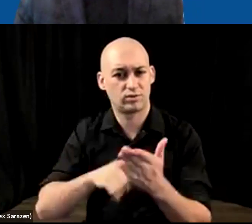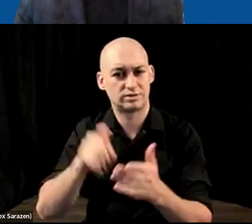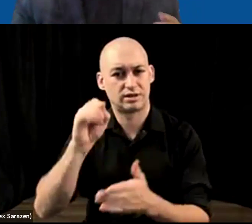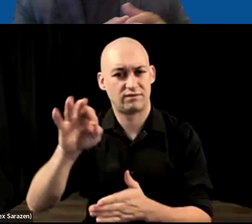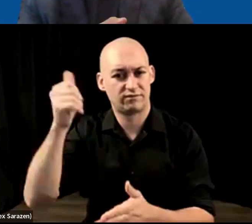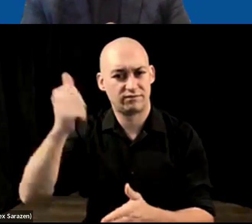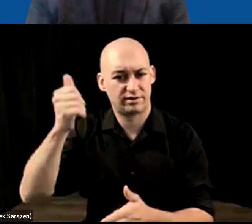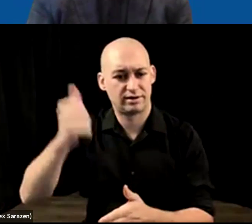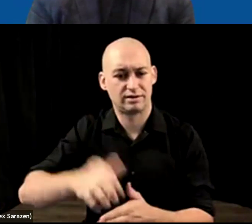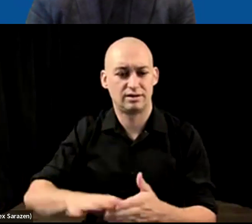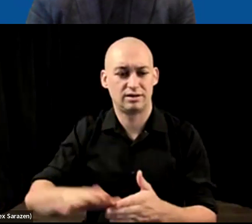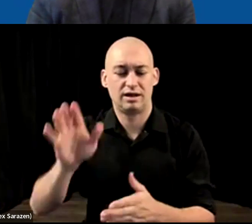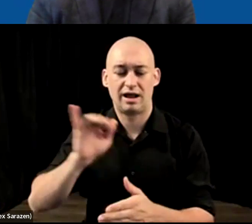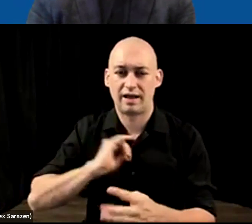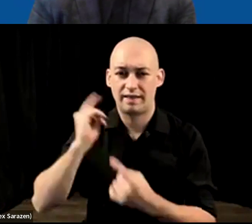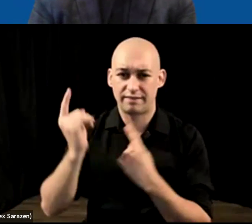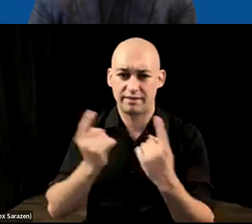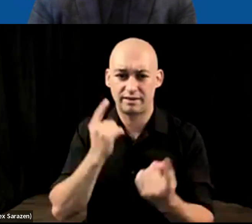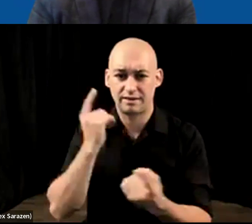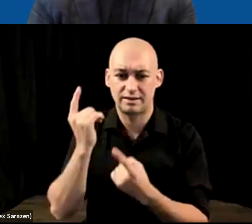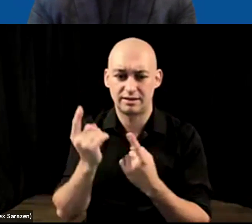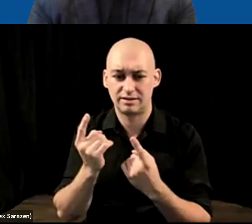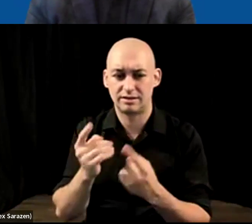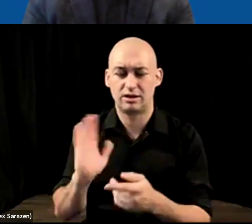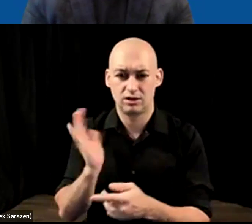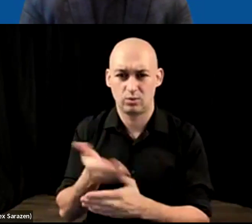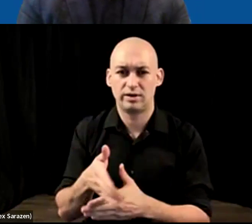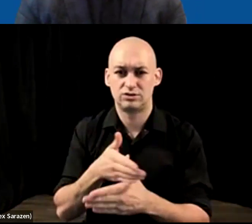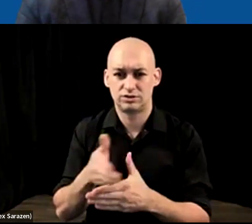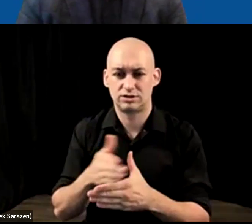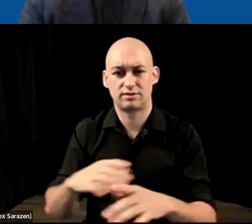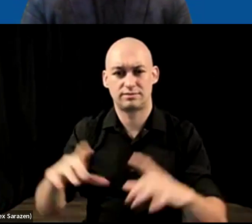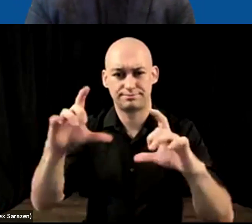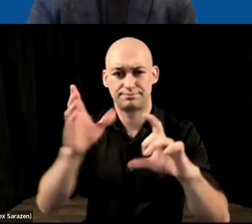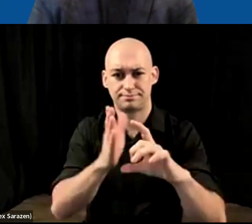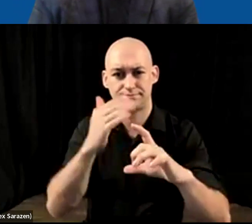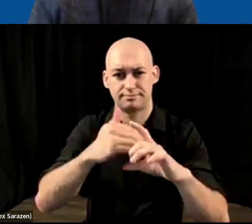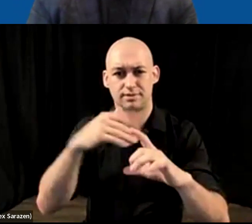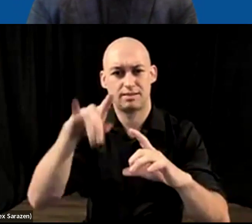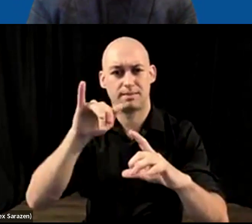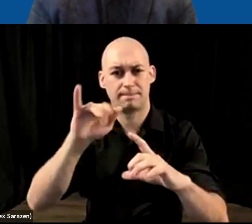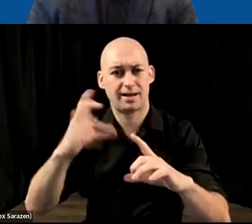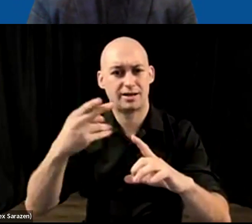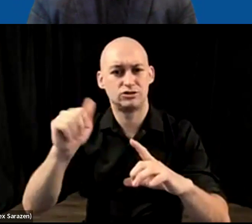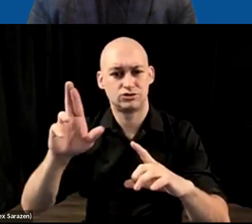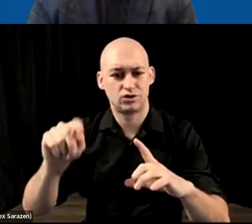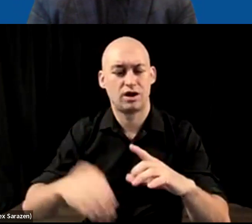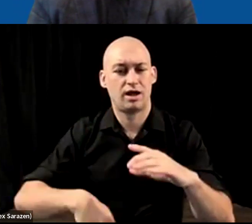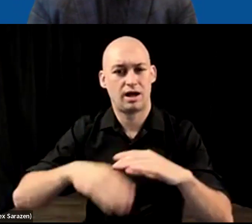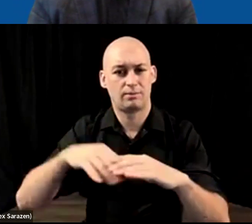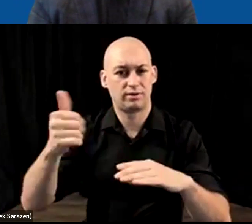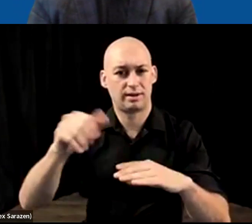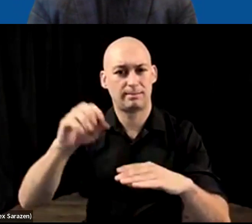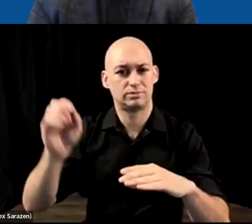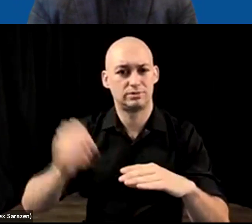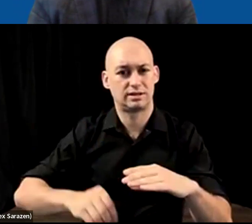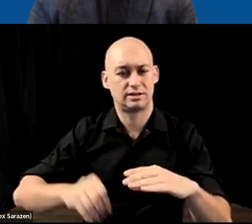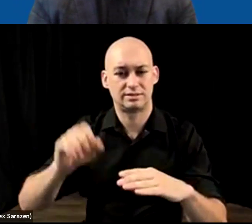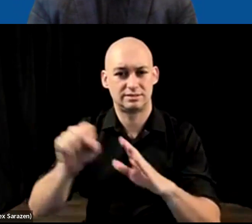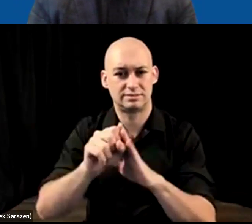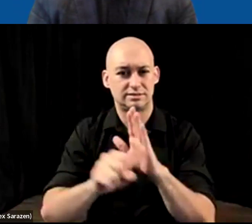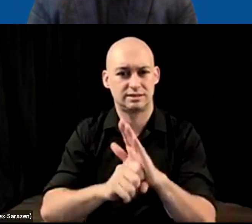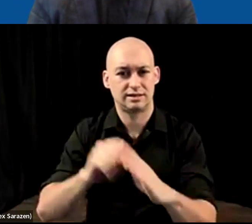Well, I think, we showed the pie chart up to 10% of the State digital equity capacity